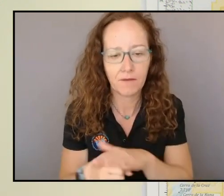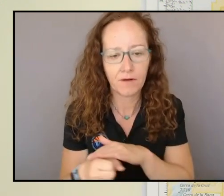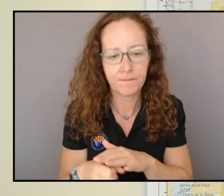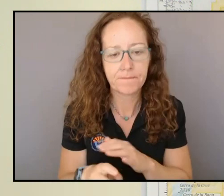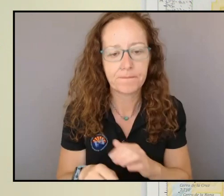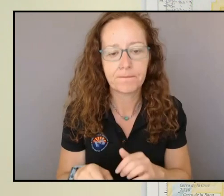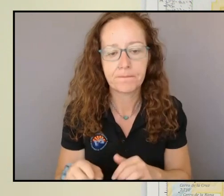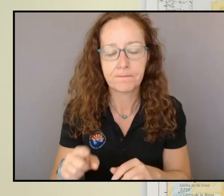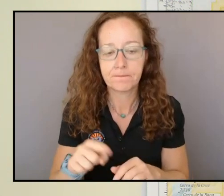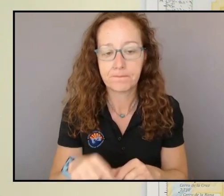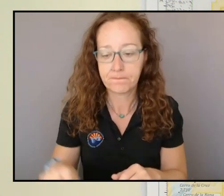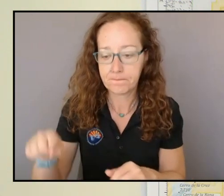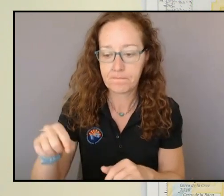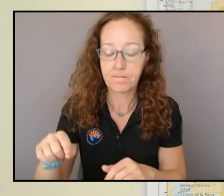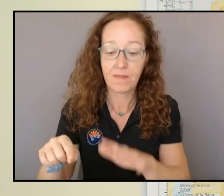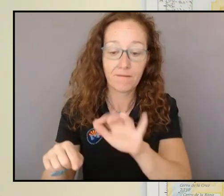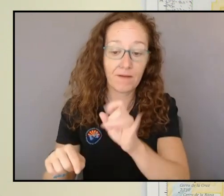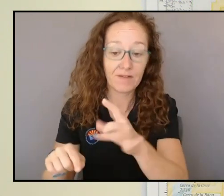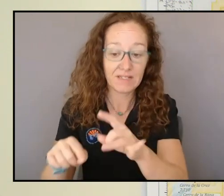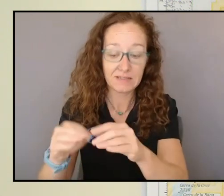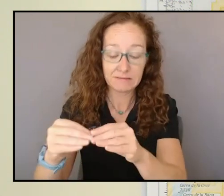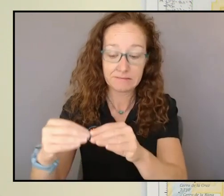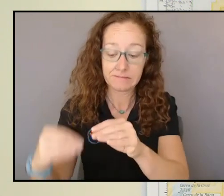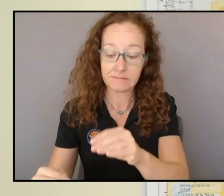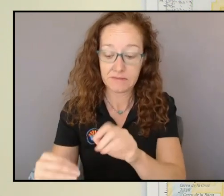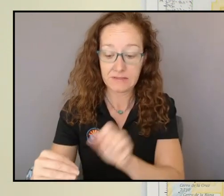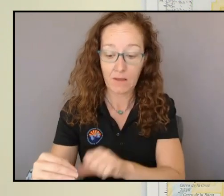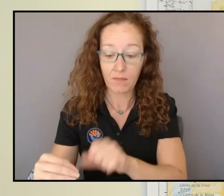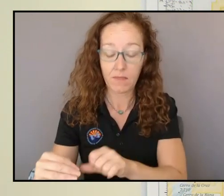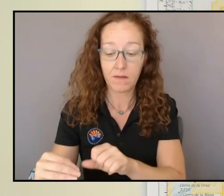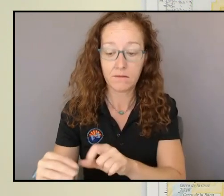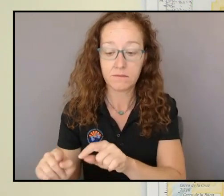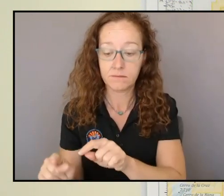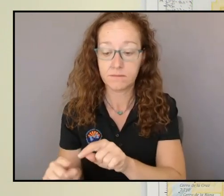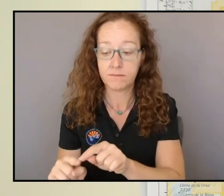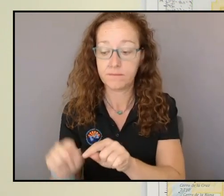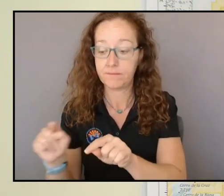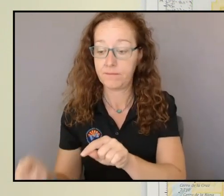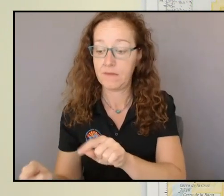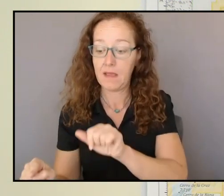there to the east of Angostura Creek, this area is filled in